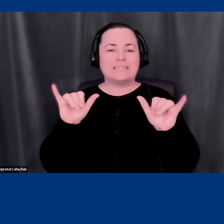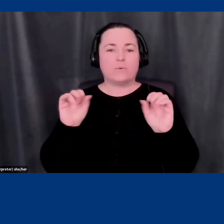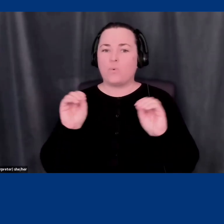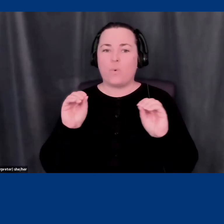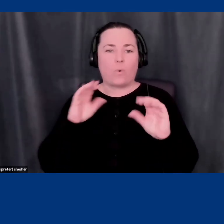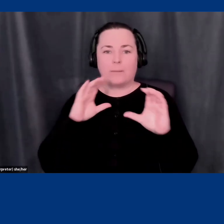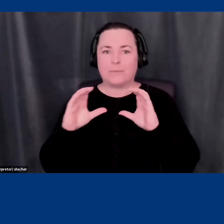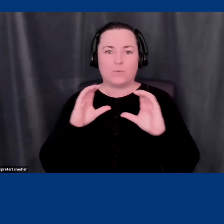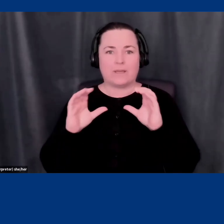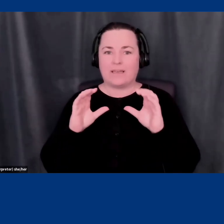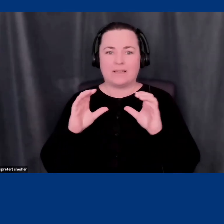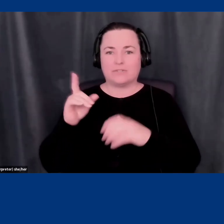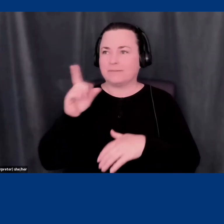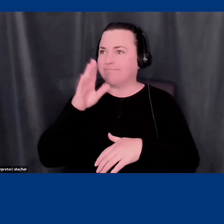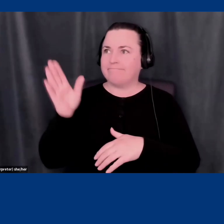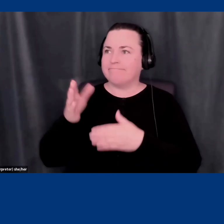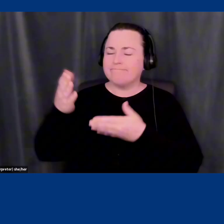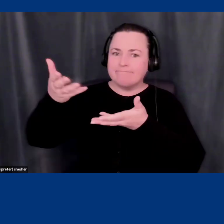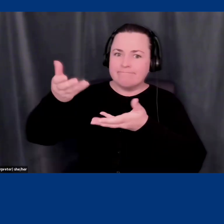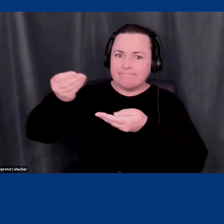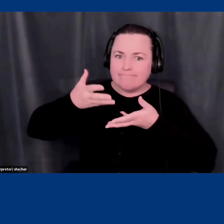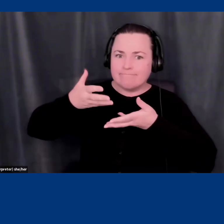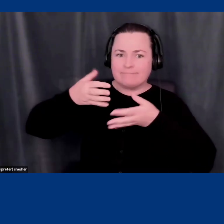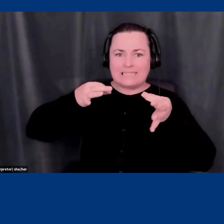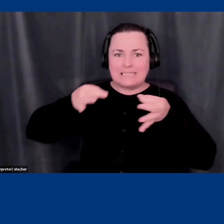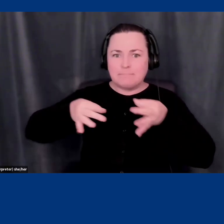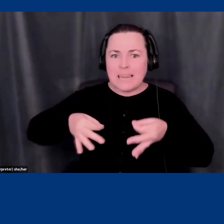talk about those things and what may happen and what may